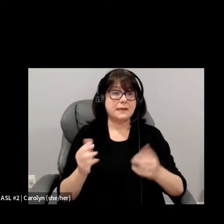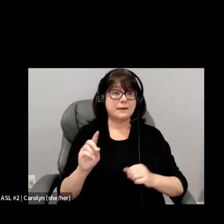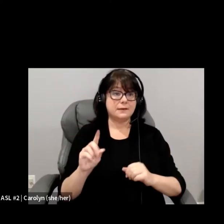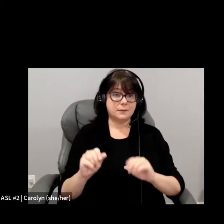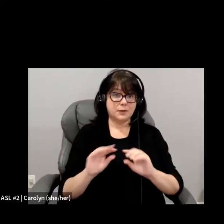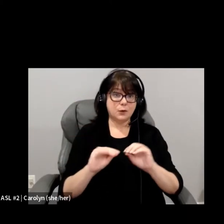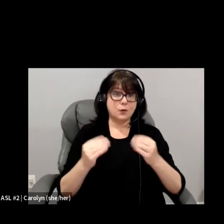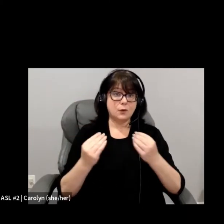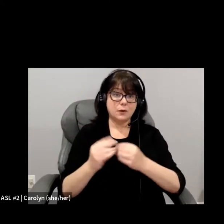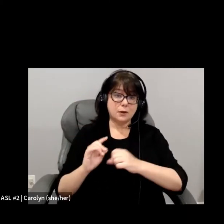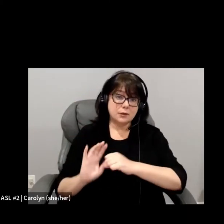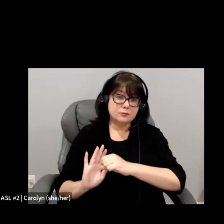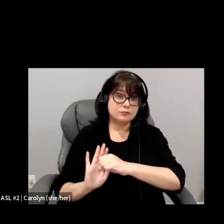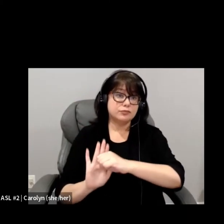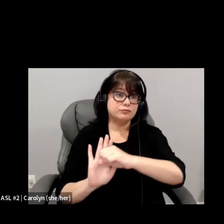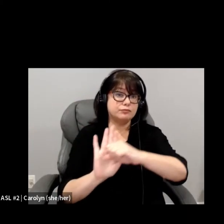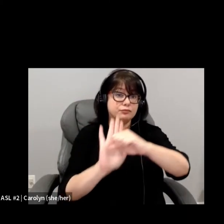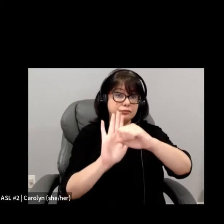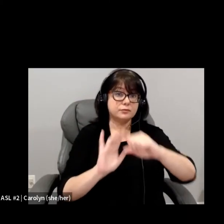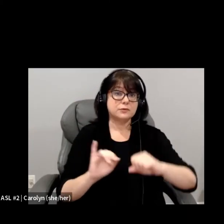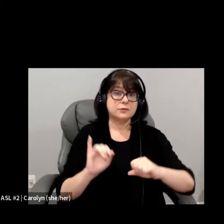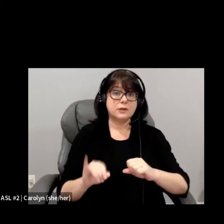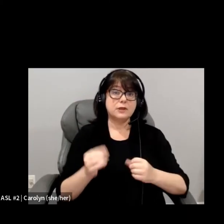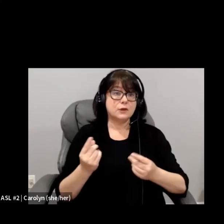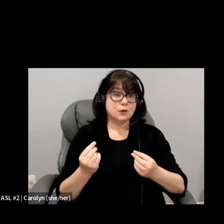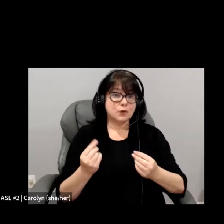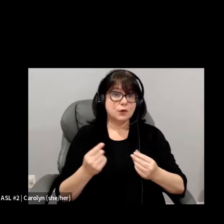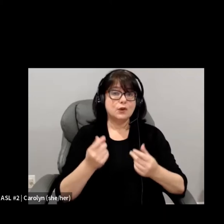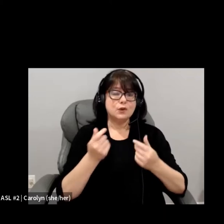A LOT OF JOCKEYING FOR POLITICAL SUPPORT.